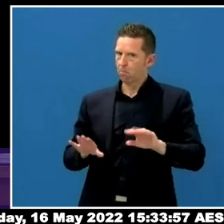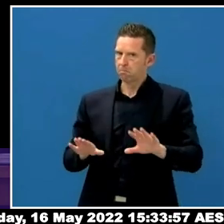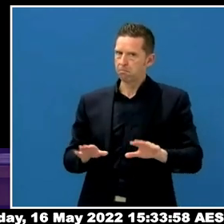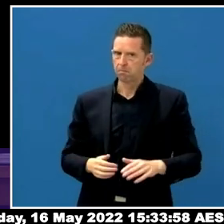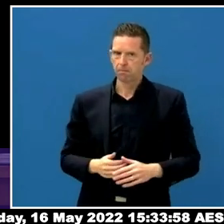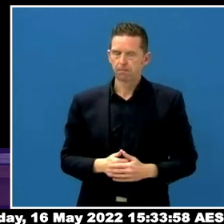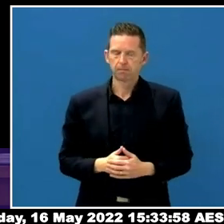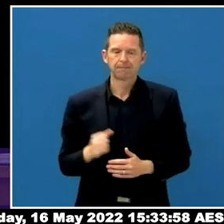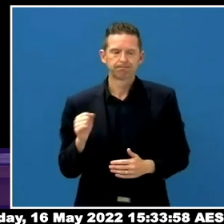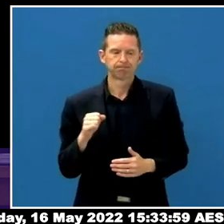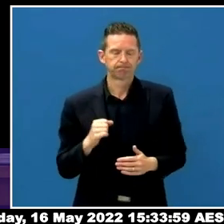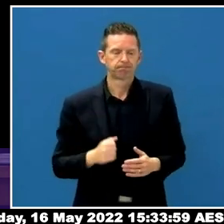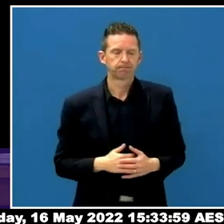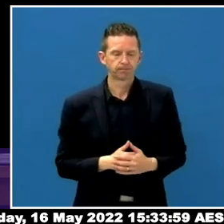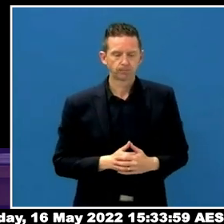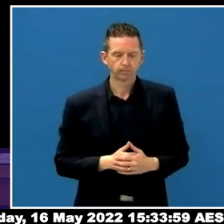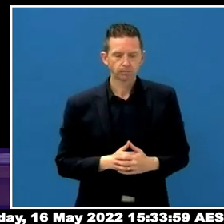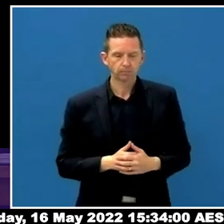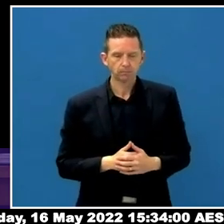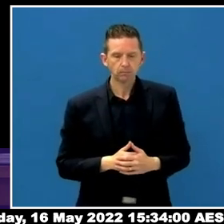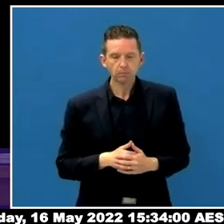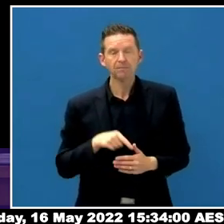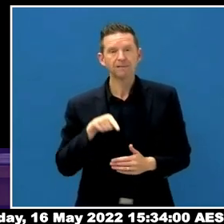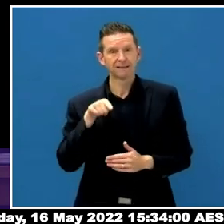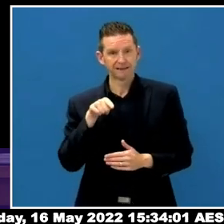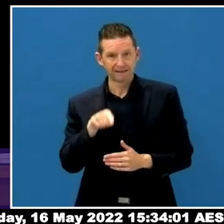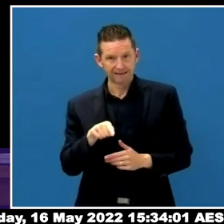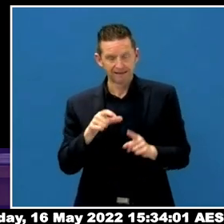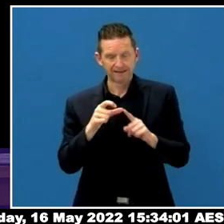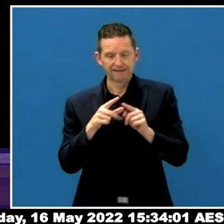That, plus the response I'm going to ask you about the response by Afford to you and your